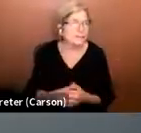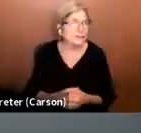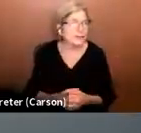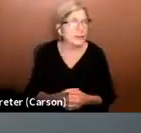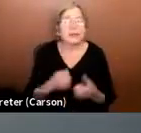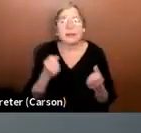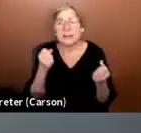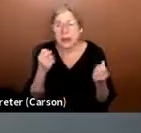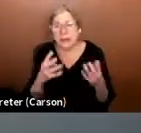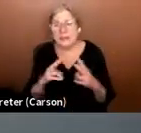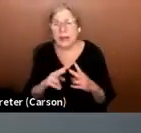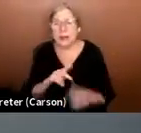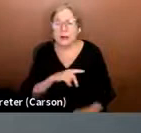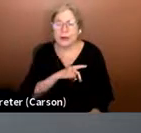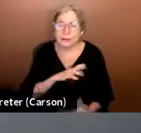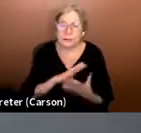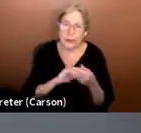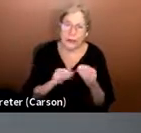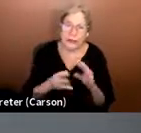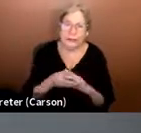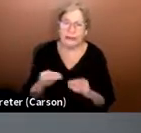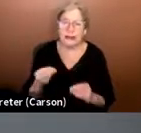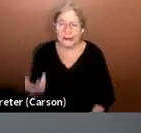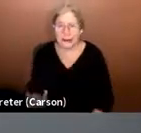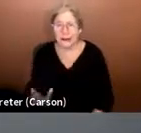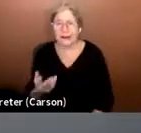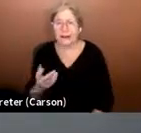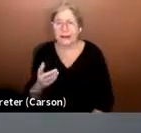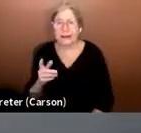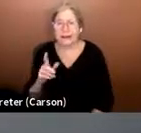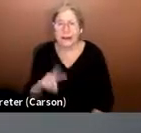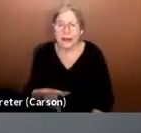very personal stories , less, you know,